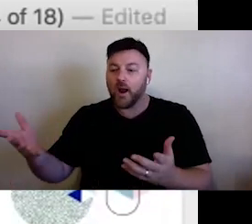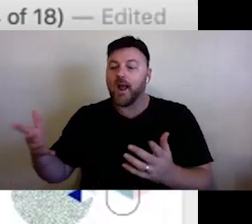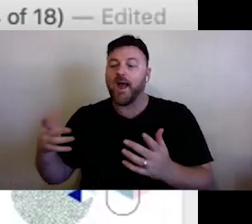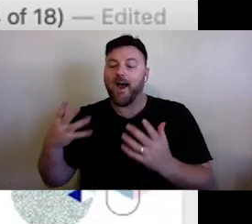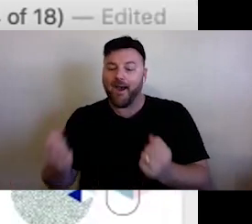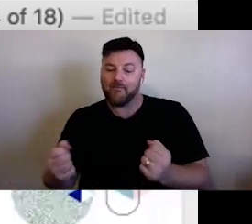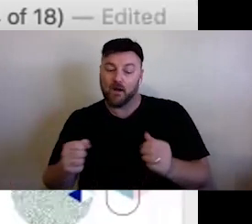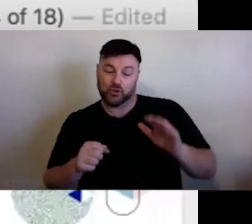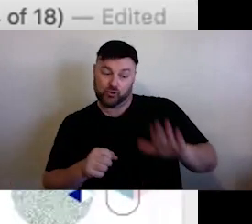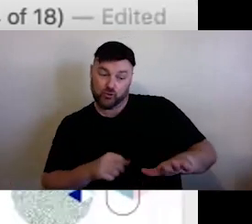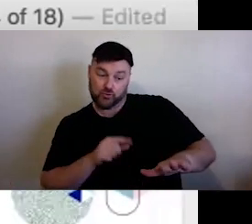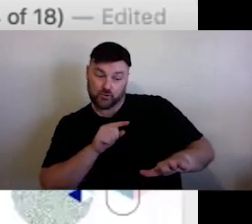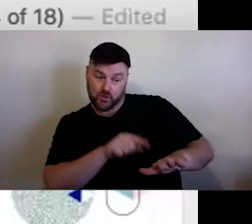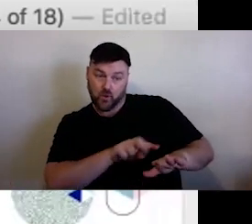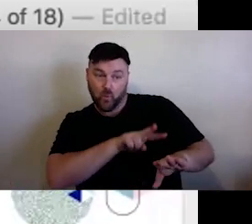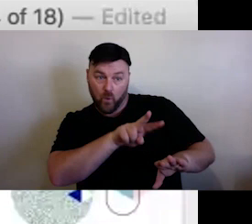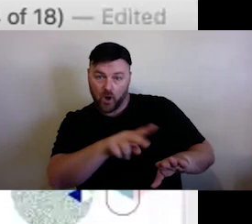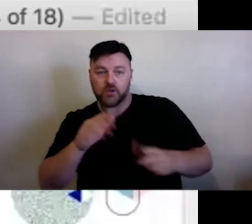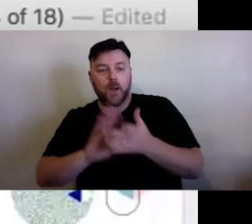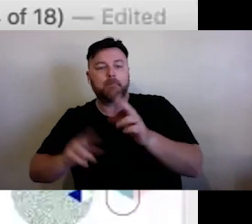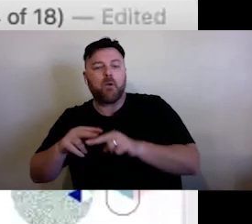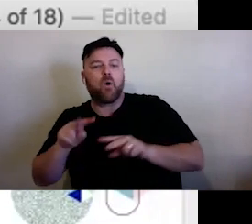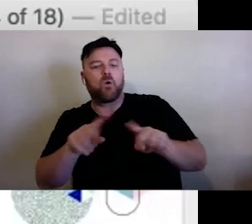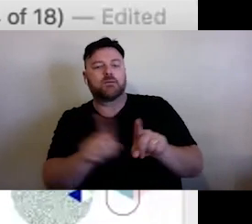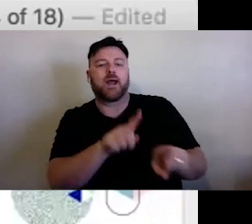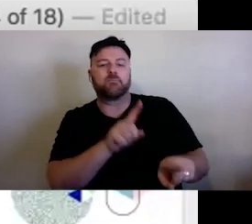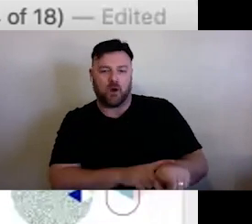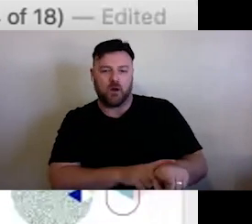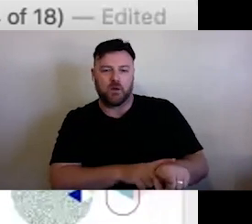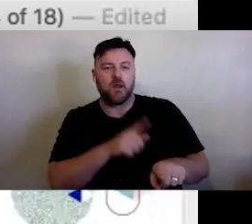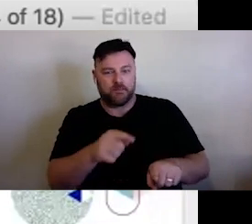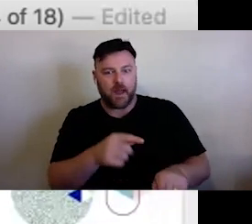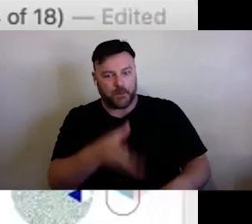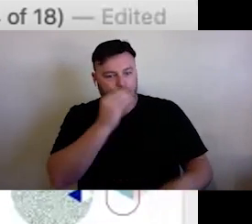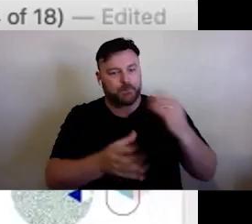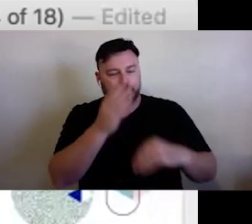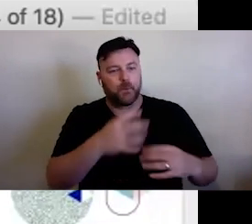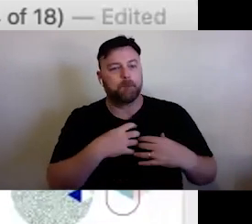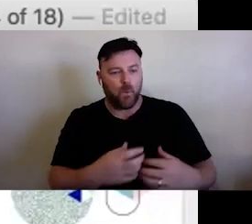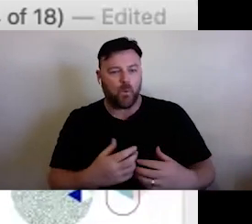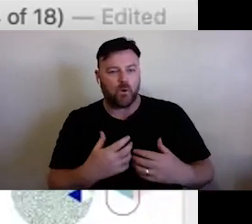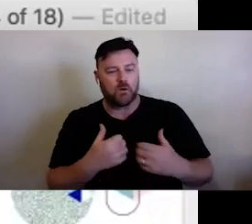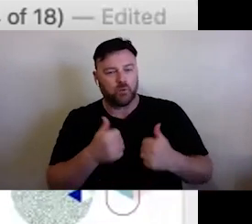them to make those real web connections to what they're viewing.